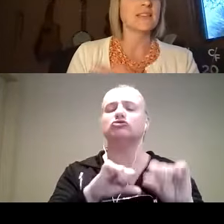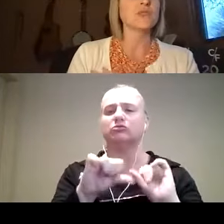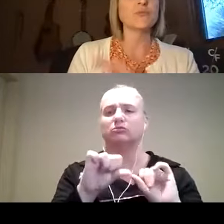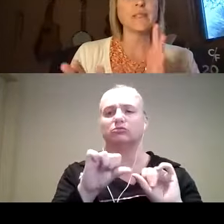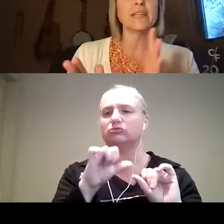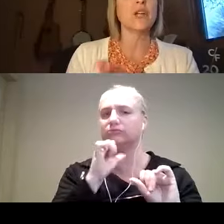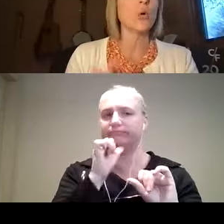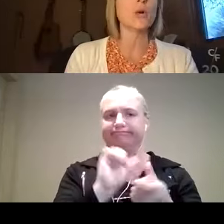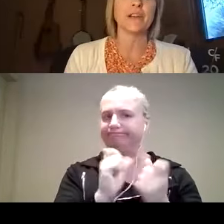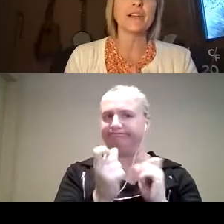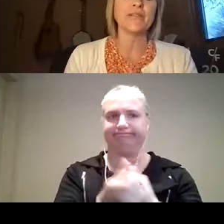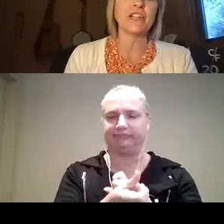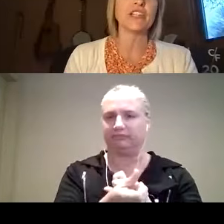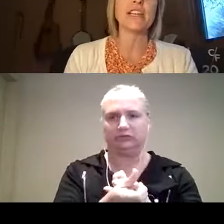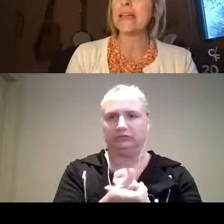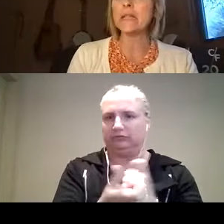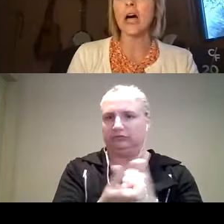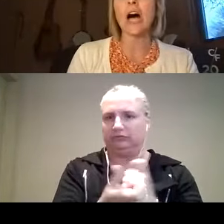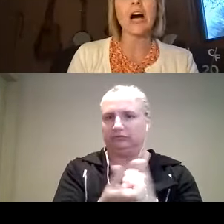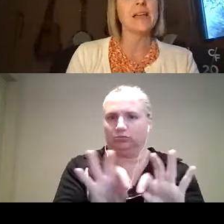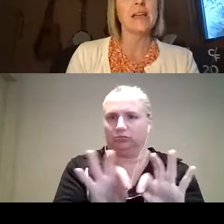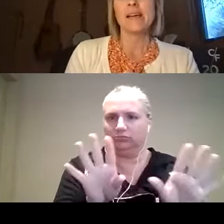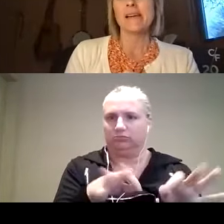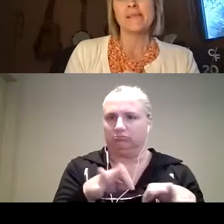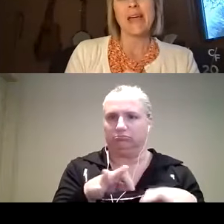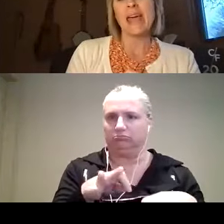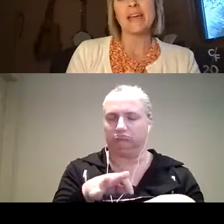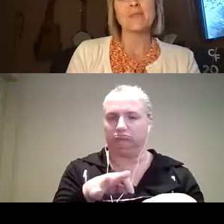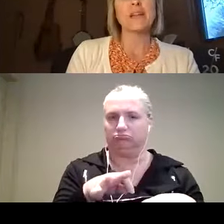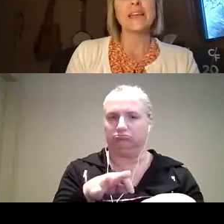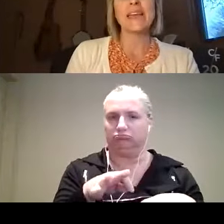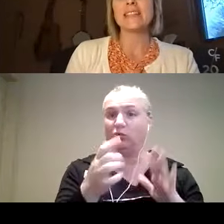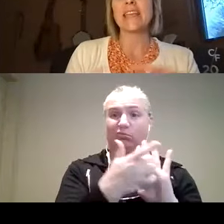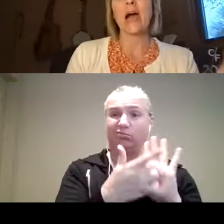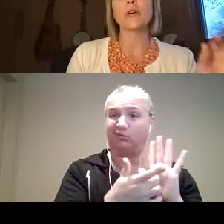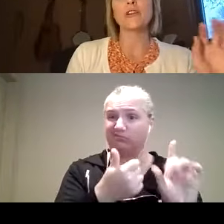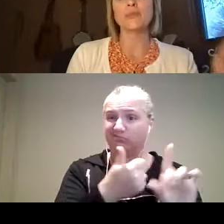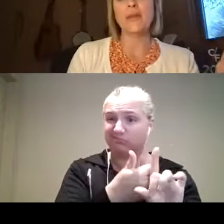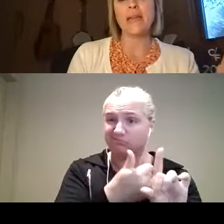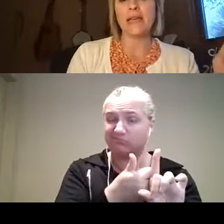There's really no clear definition in the law. And really, it's counter to B.